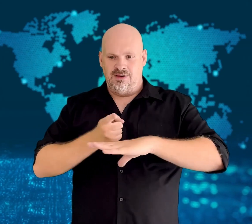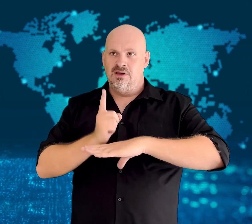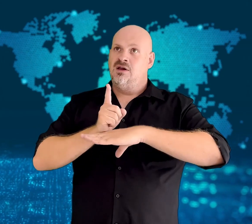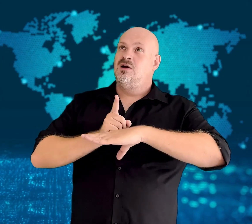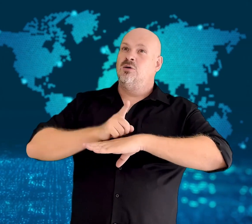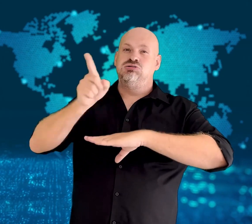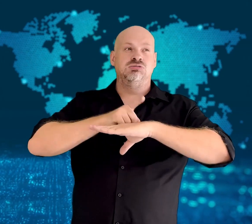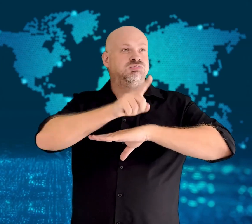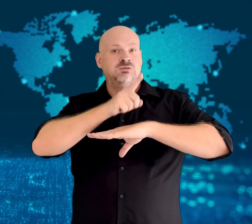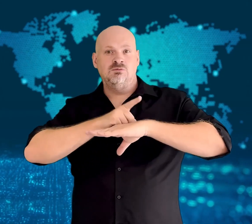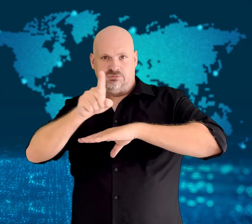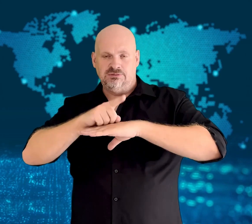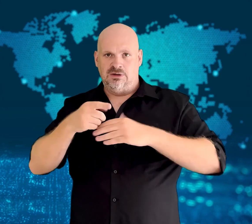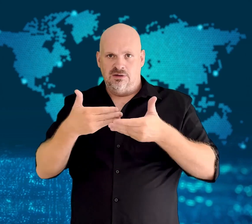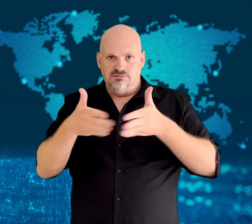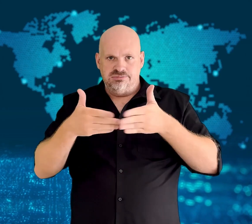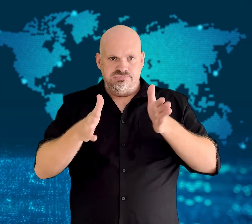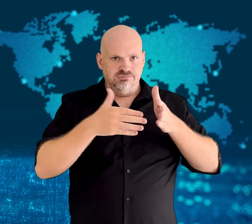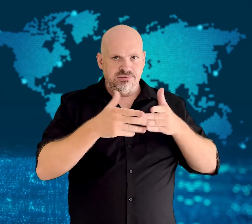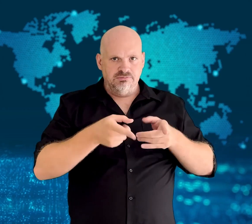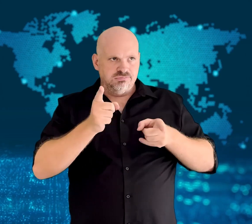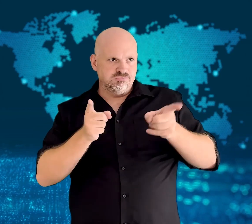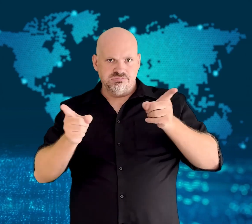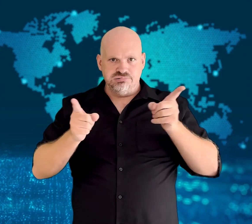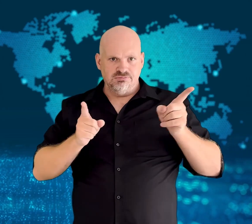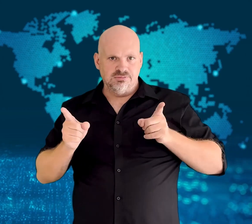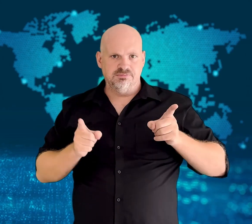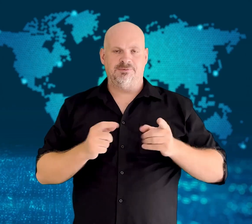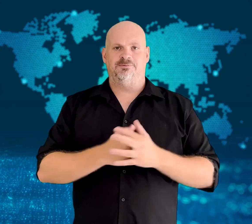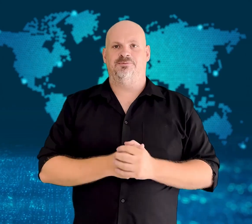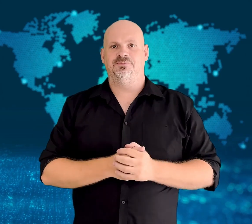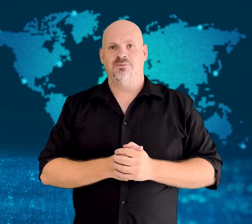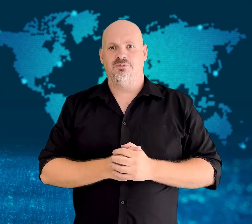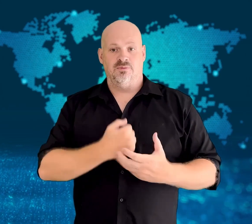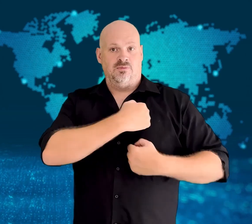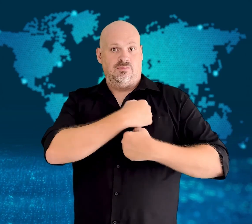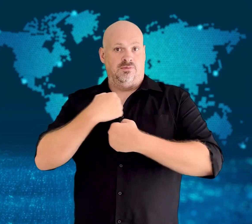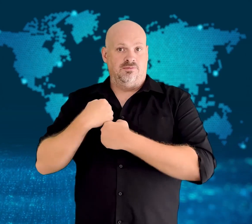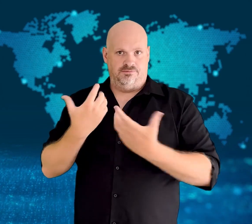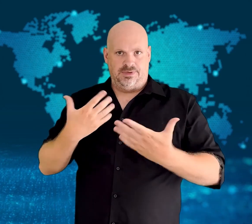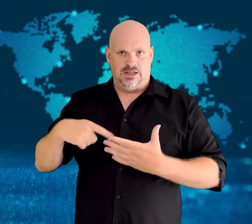Their military has remained on alert and performed artillery drills